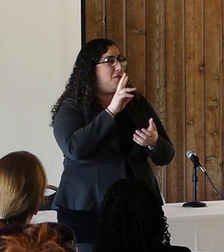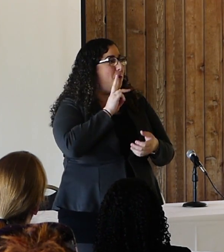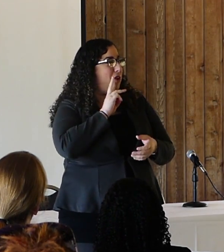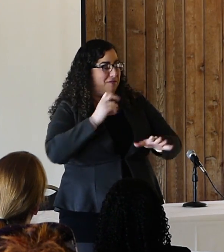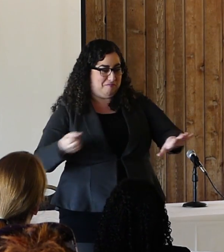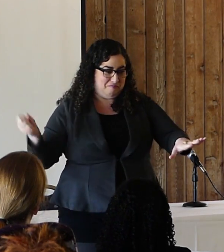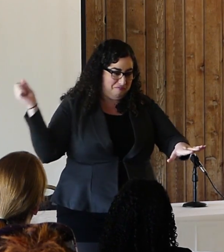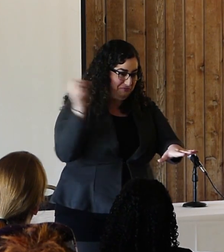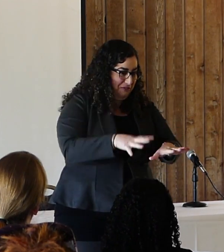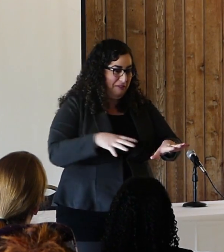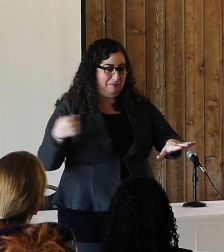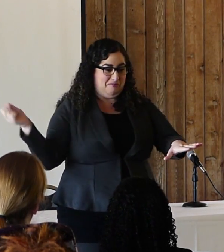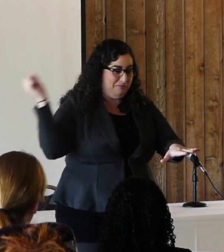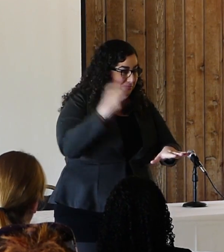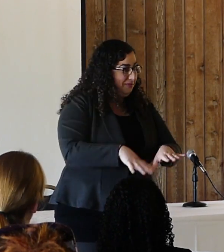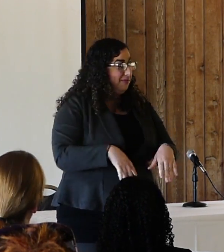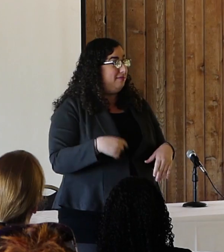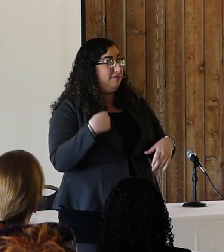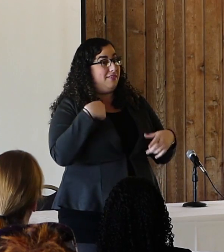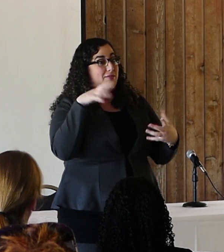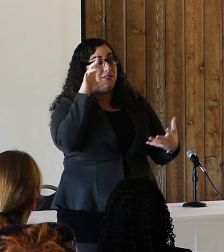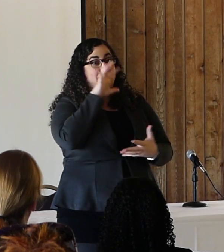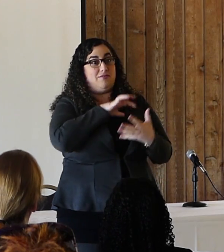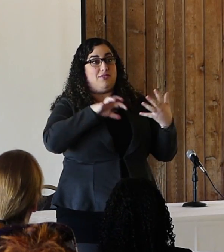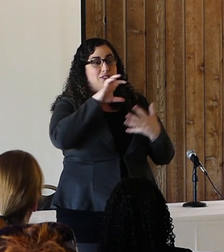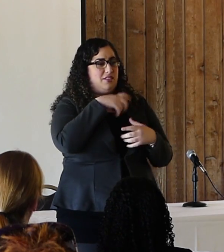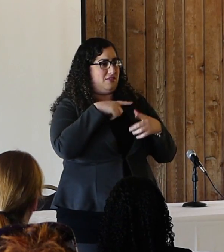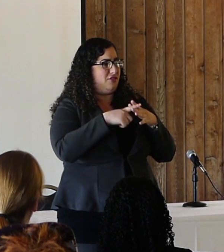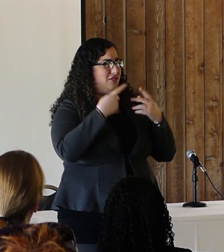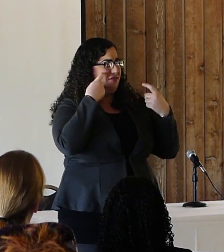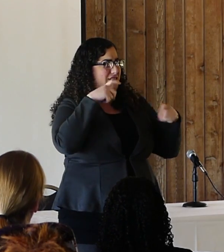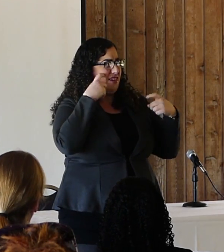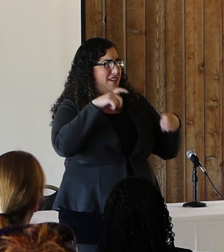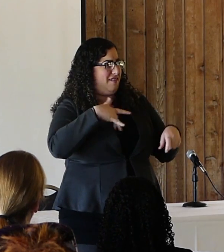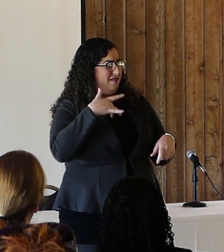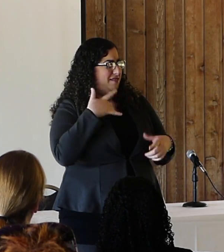Shake my head back and forth and to pour holy water on me, and